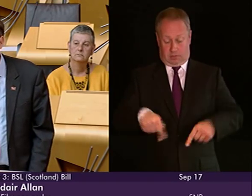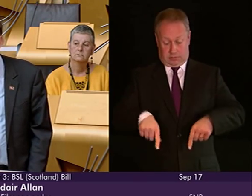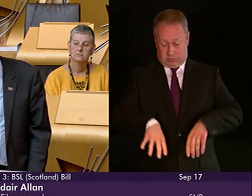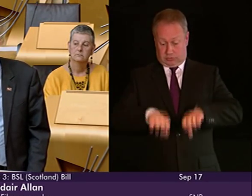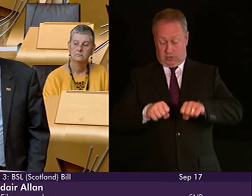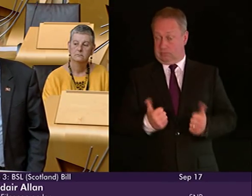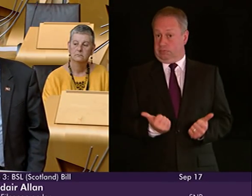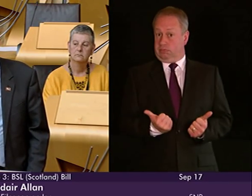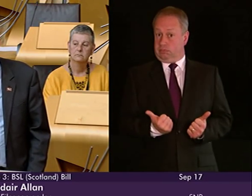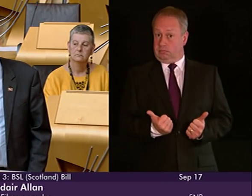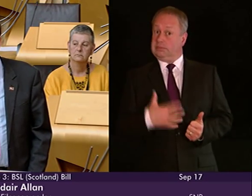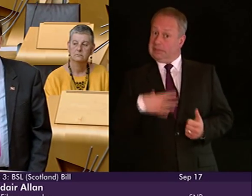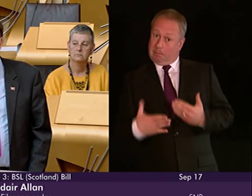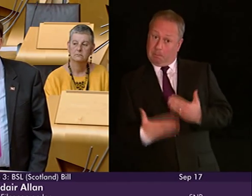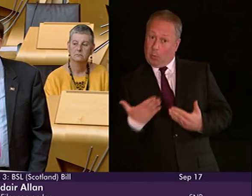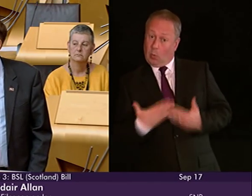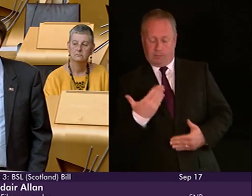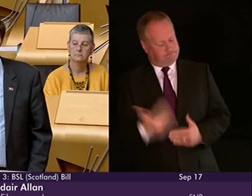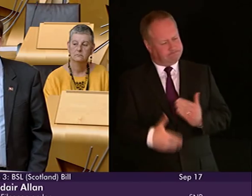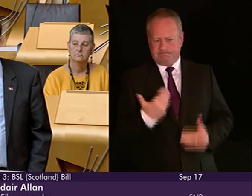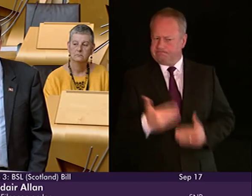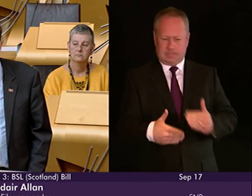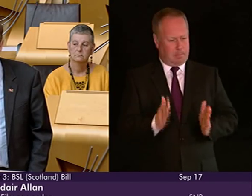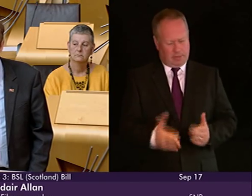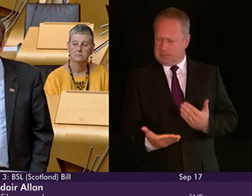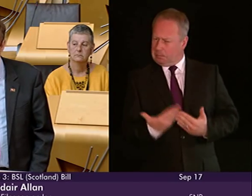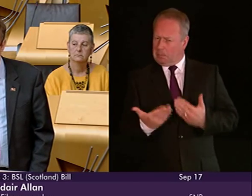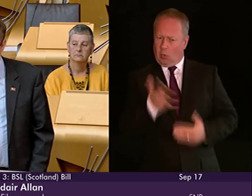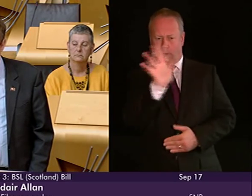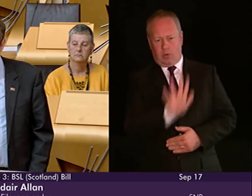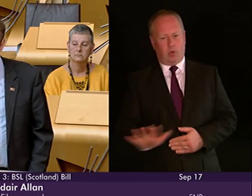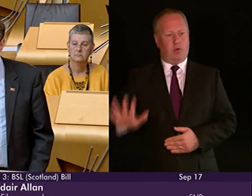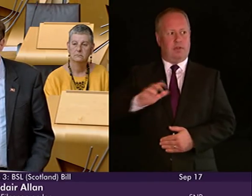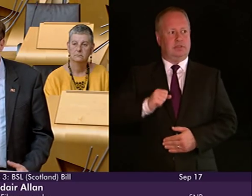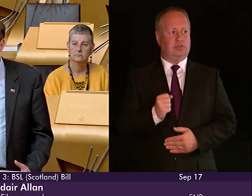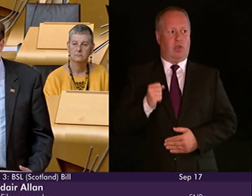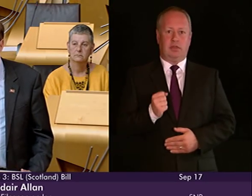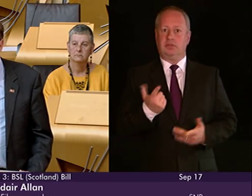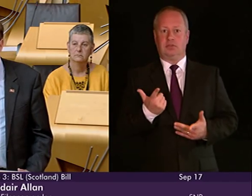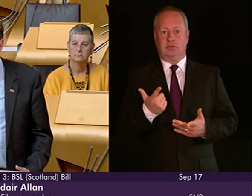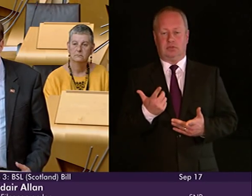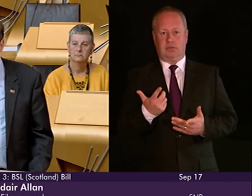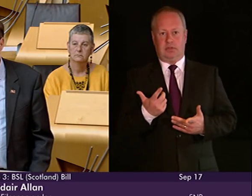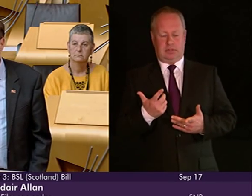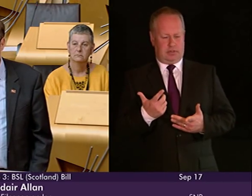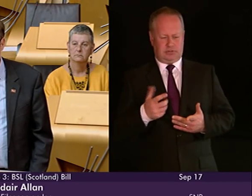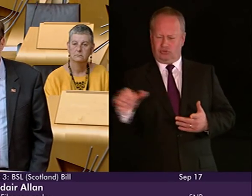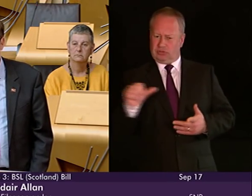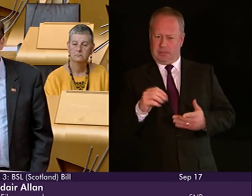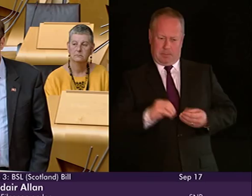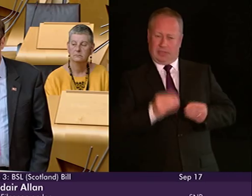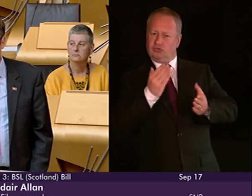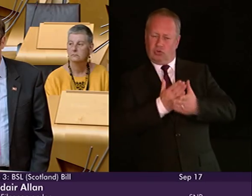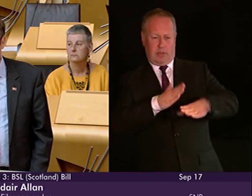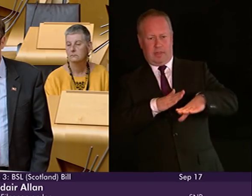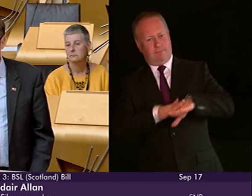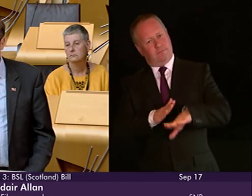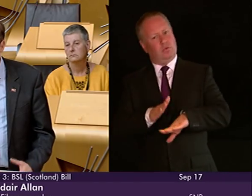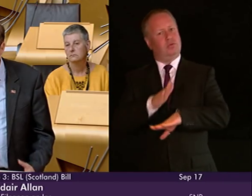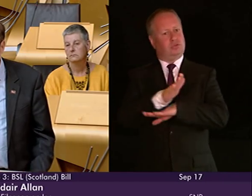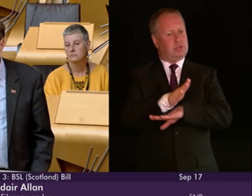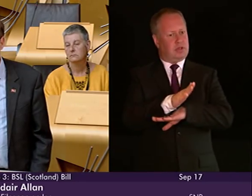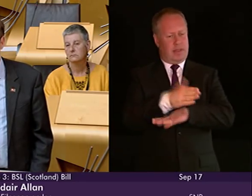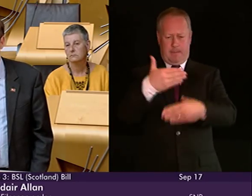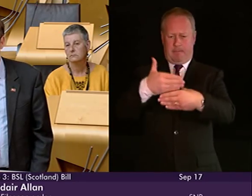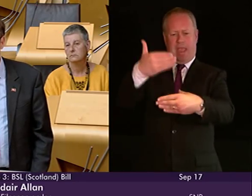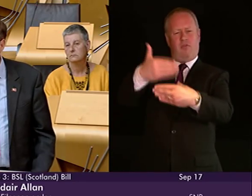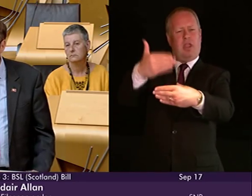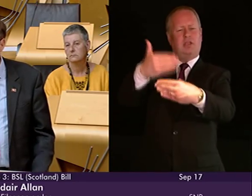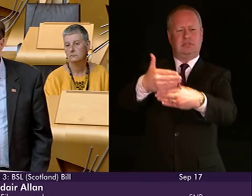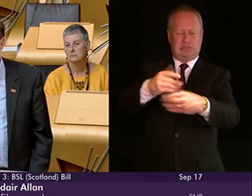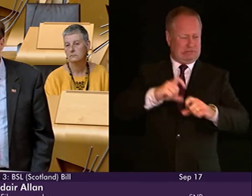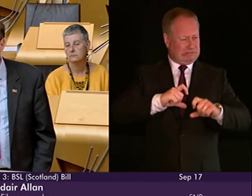that much more can be done across Scotland to remove the barriers that, in many cases,